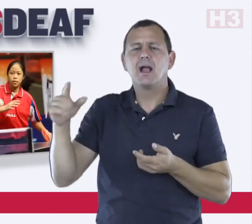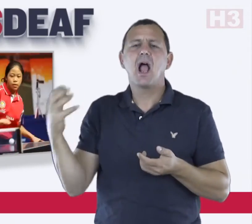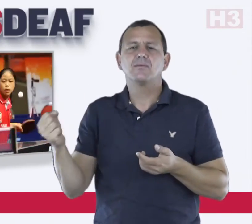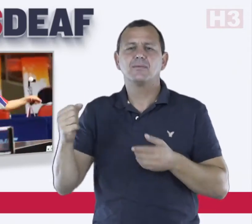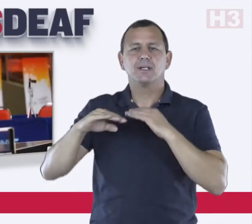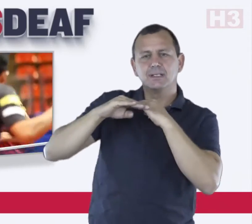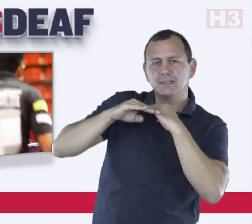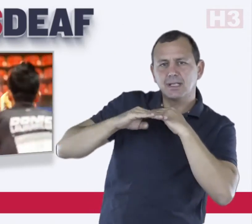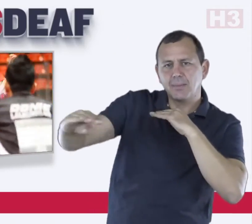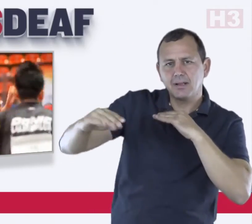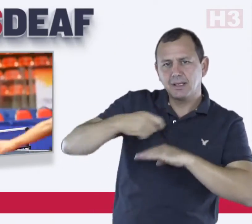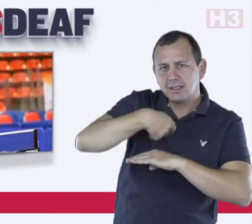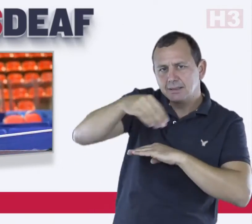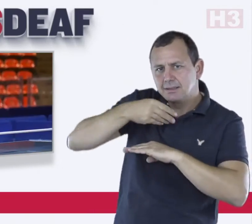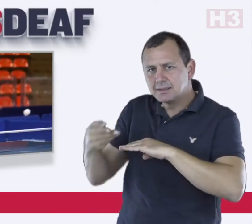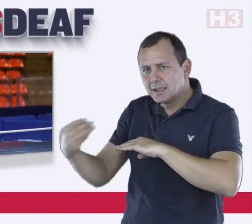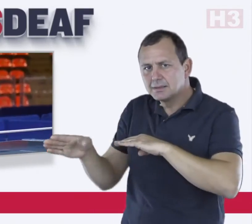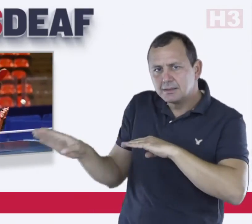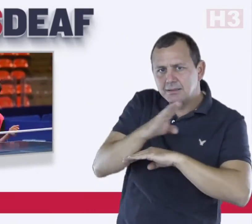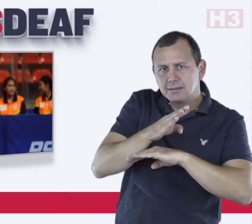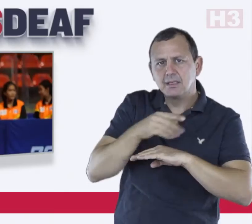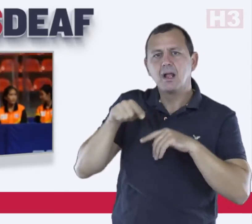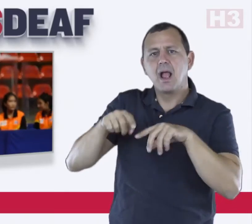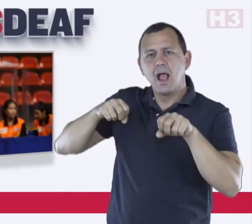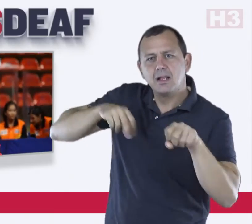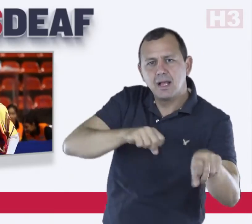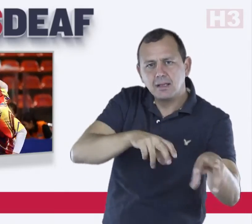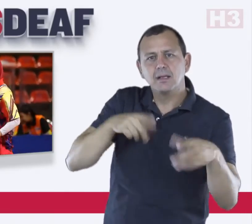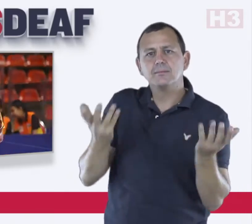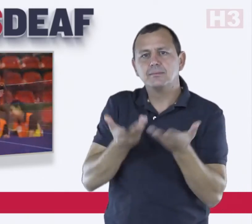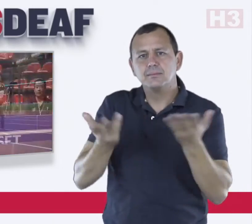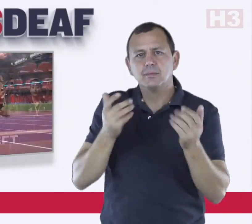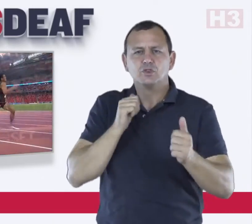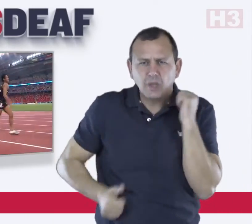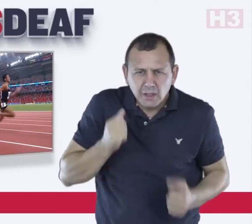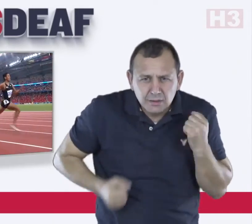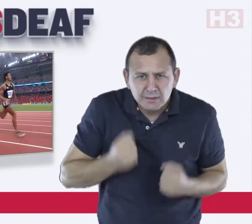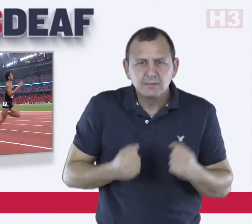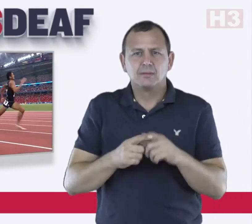Table Tennis and Athletics such as running, long